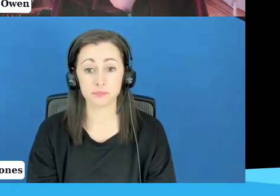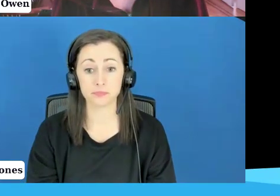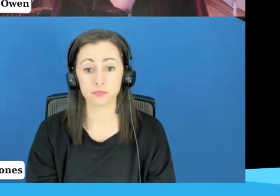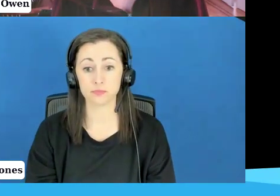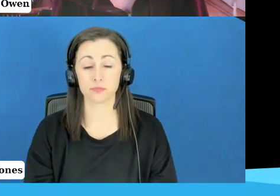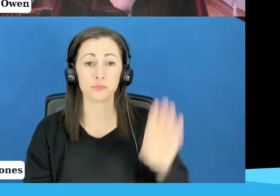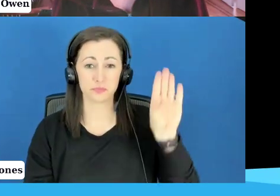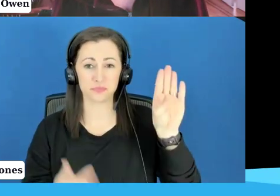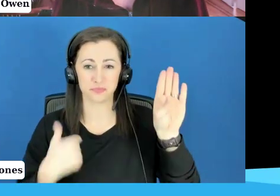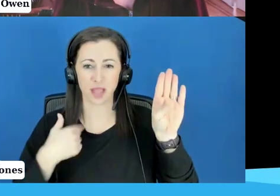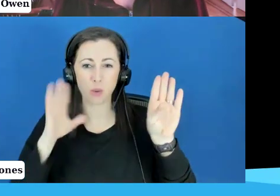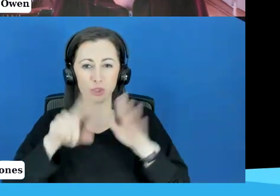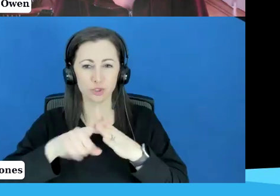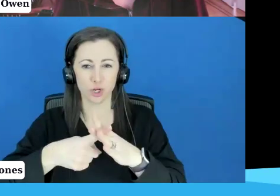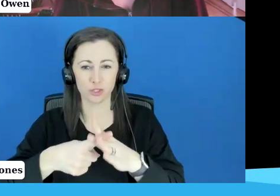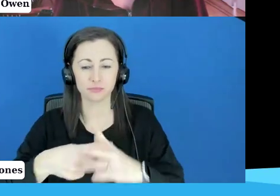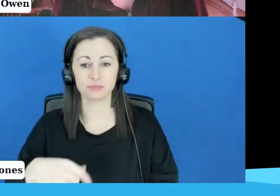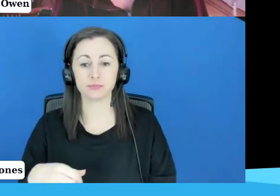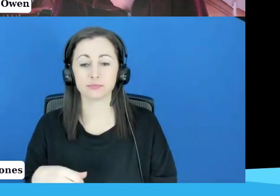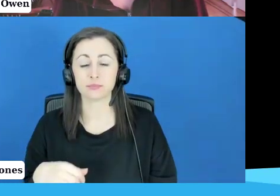I'll start this off. Right off the top of my head,